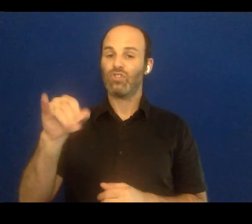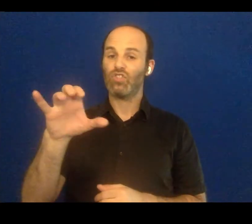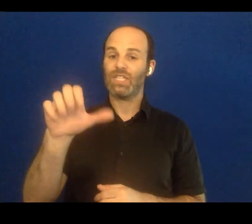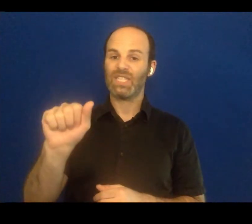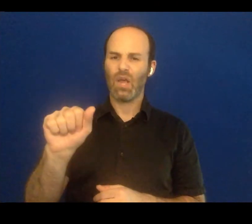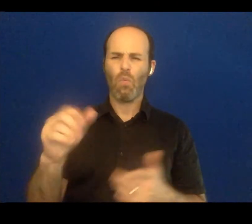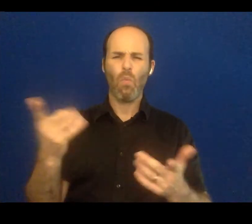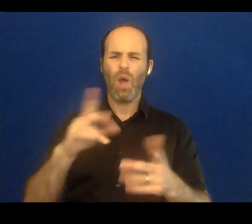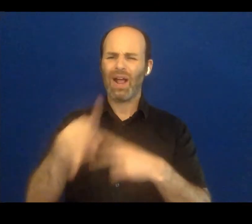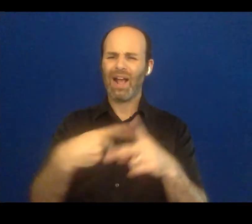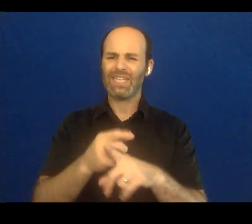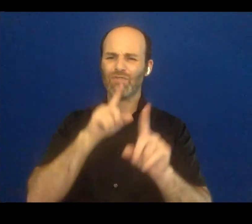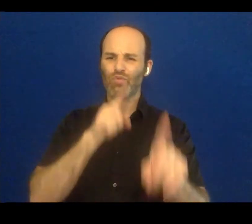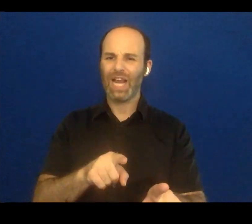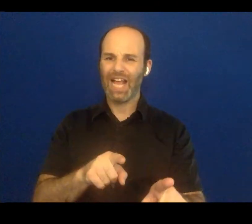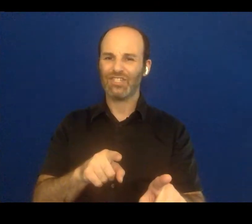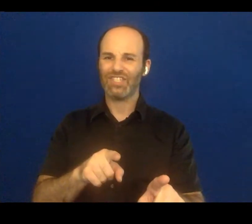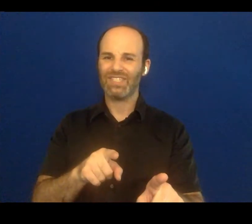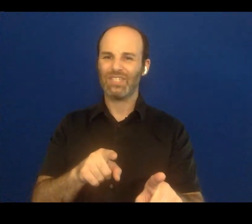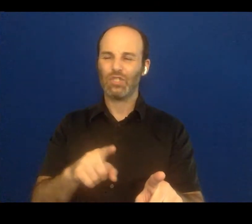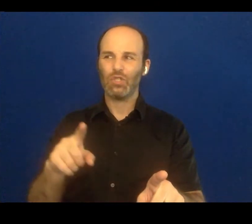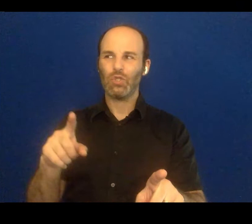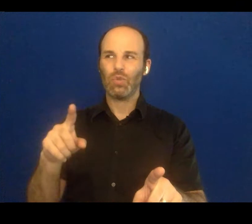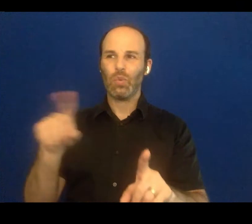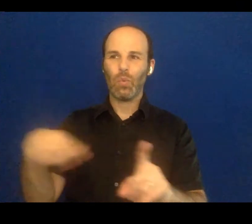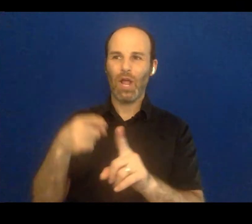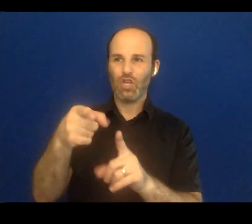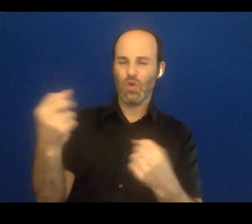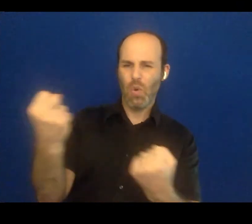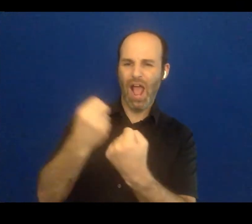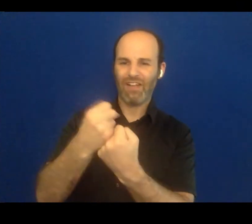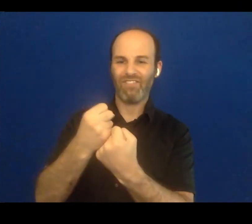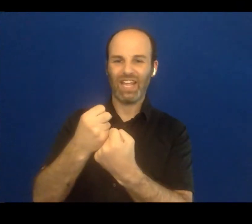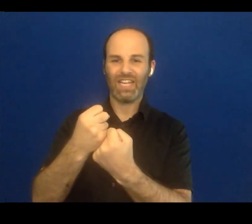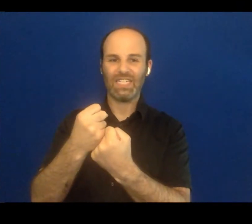AND WHAT TYPE OF REACTION WOULD YOU SAY THAT YOU RECEIVE WHEN YOU ADVOCATE FOR AND TALK